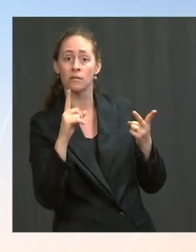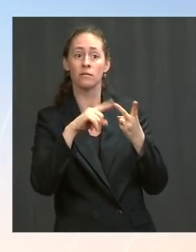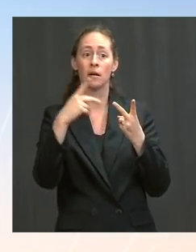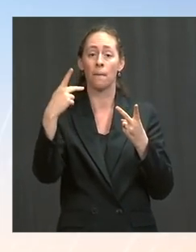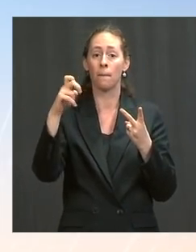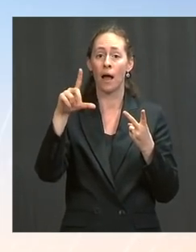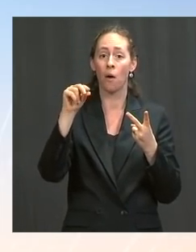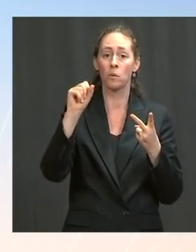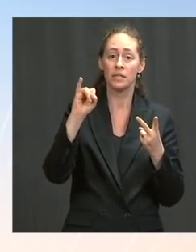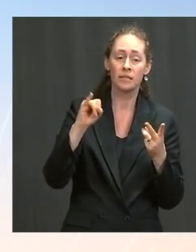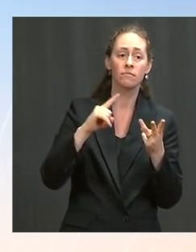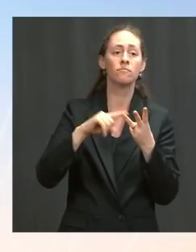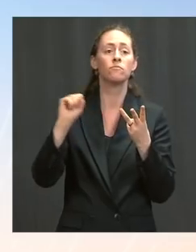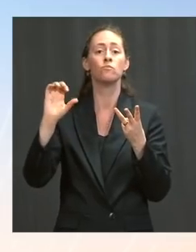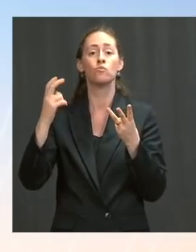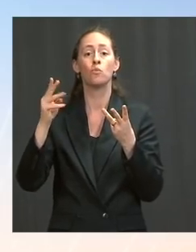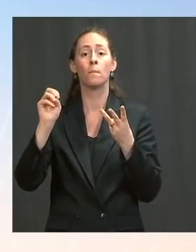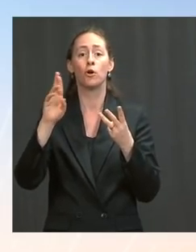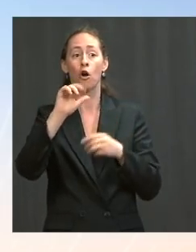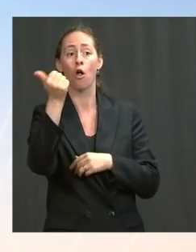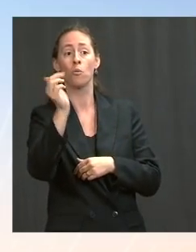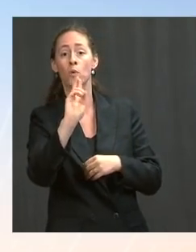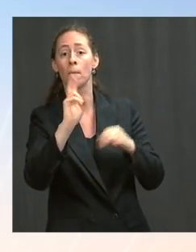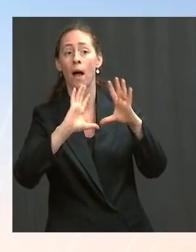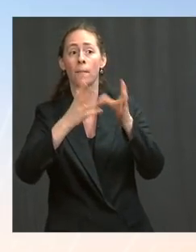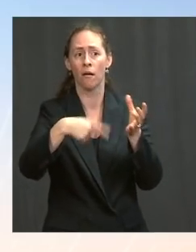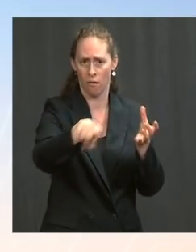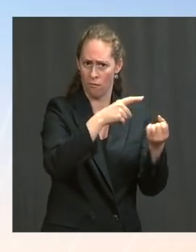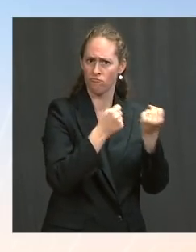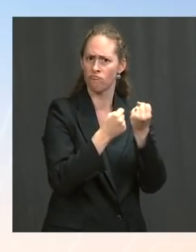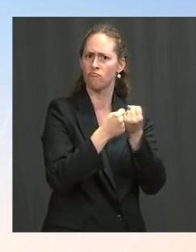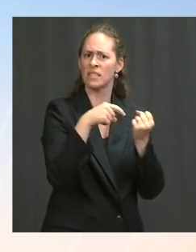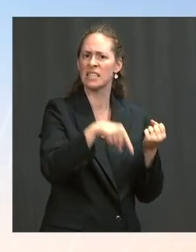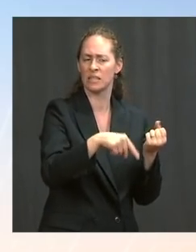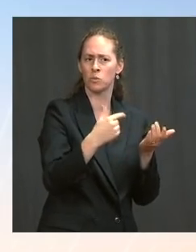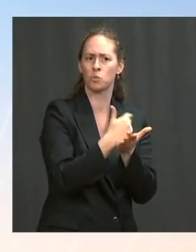who support its infrastructure bill want the President to play -- is to make the case to the American people,